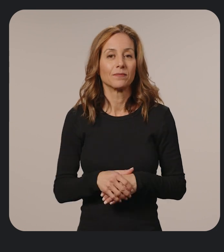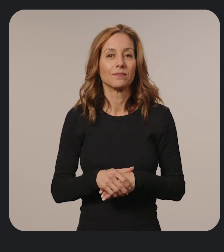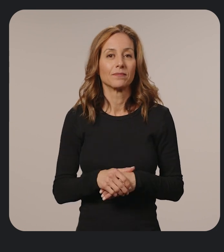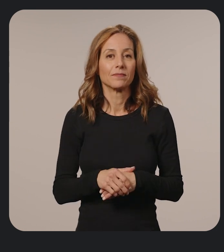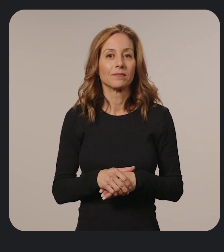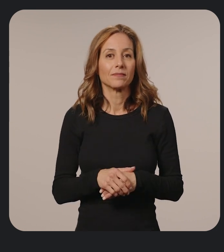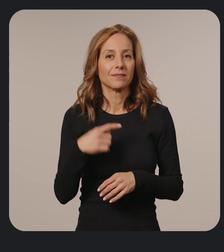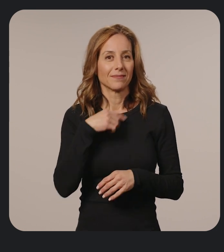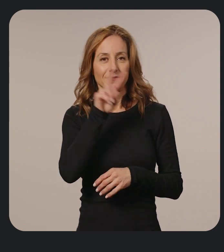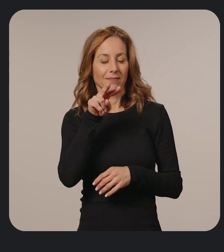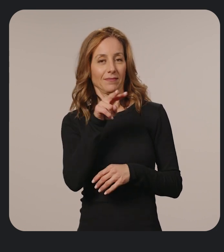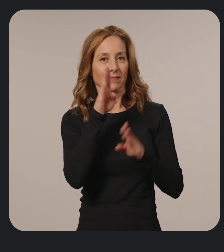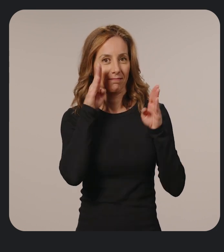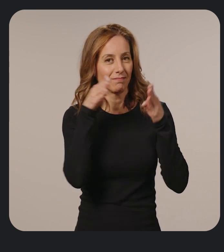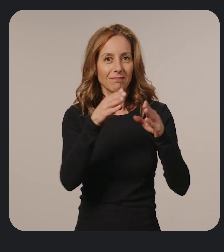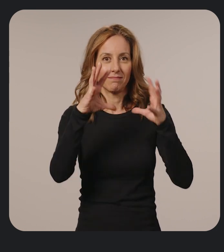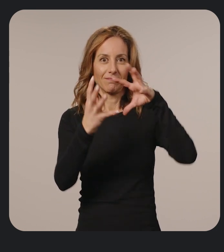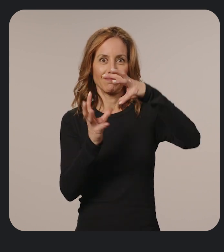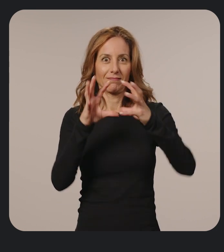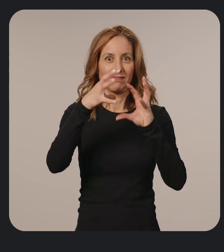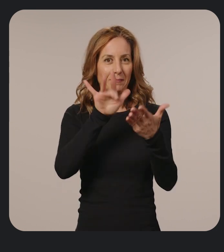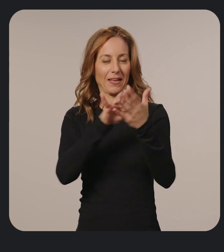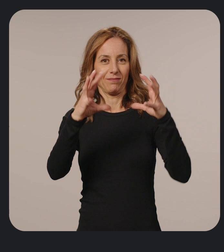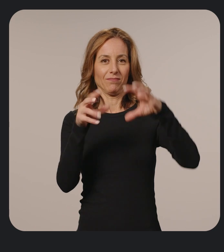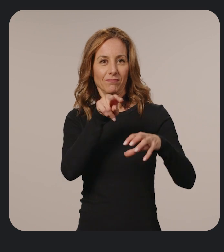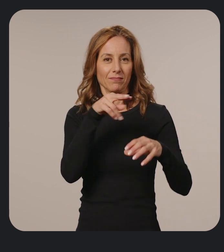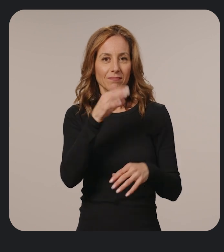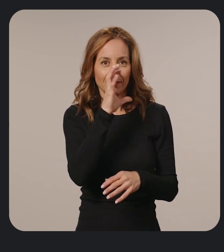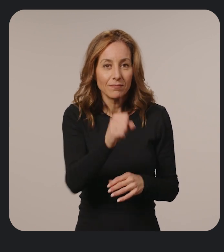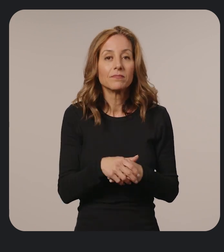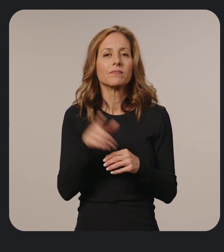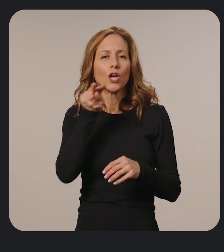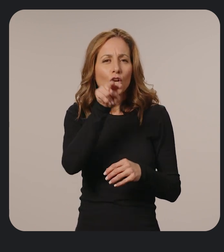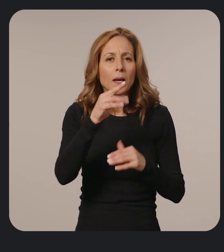I can't look at it without focusing on that giant spinning orb in the center. So let's take a look at the building